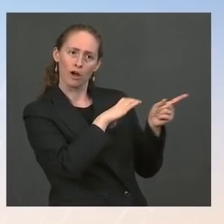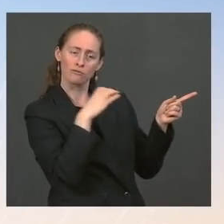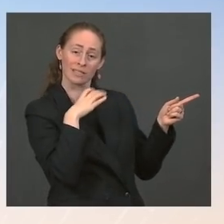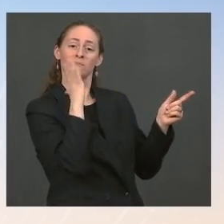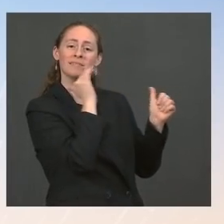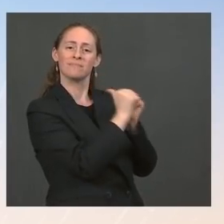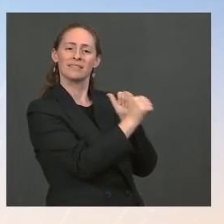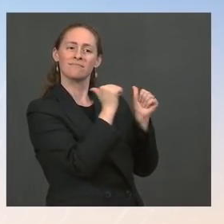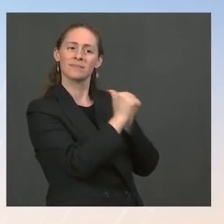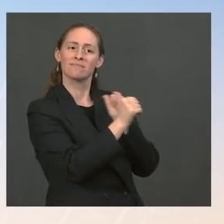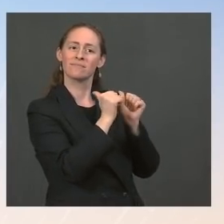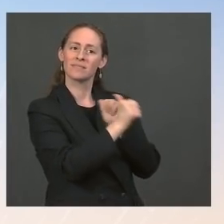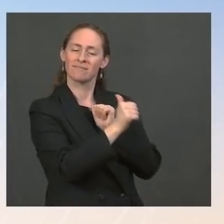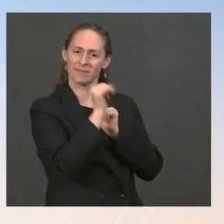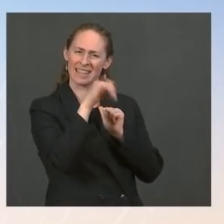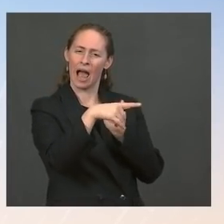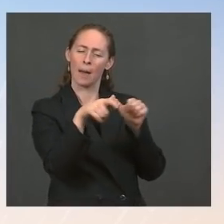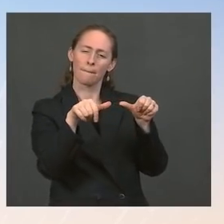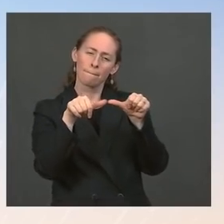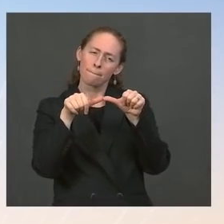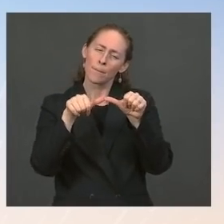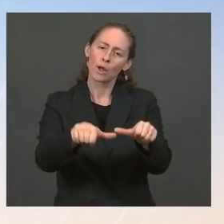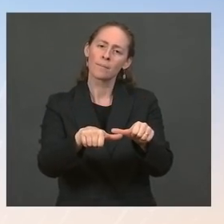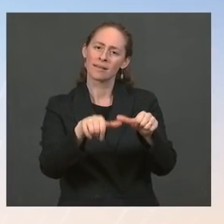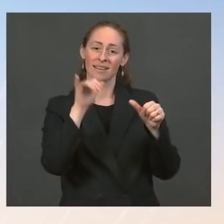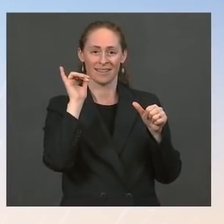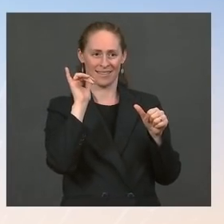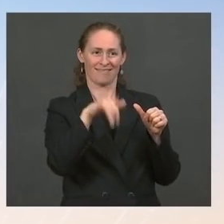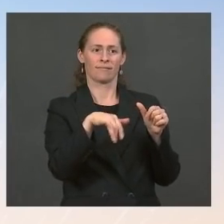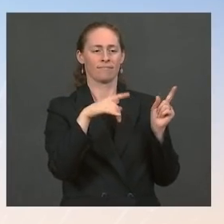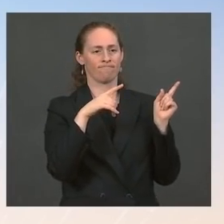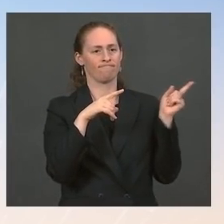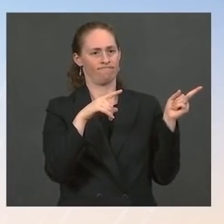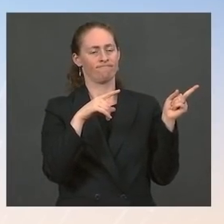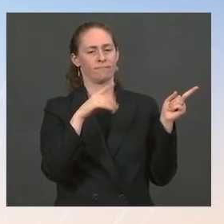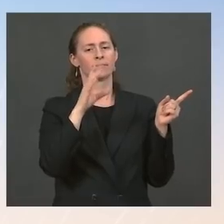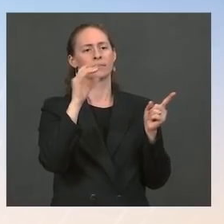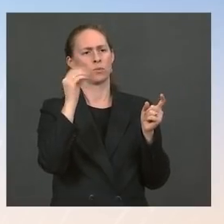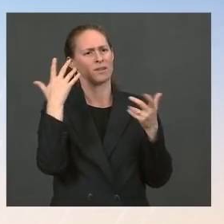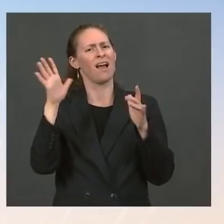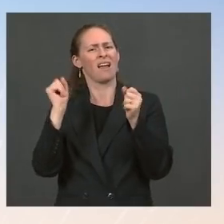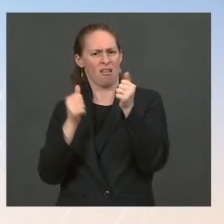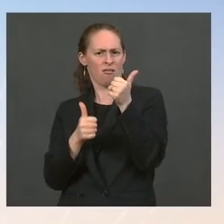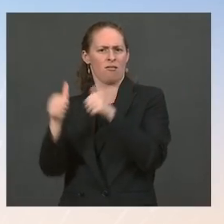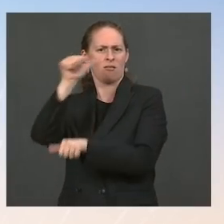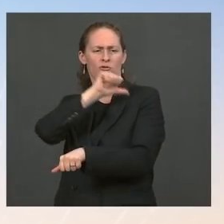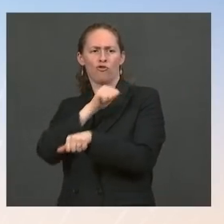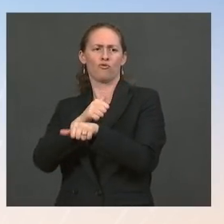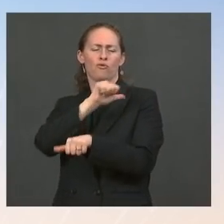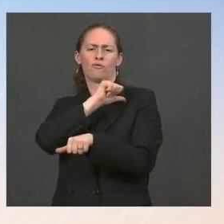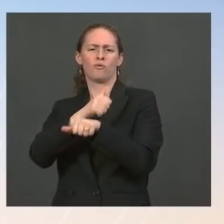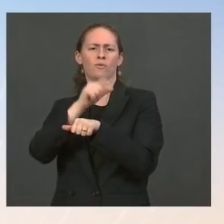So, while he has taken action -- executive actions -- in a lot of these areas to put in place positive change --